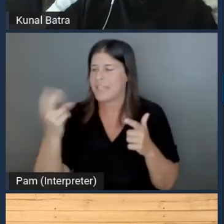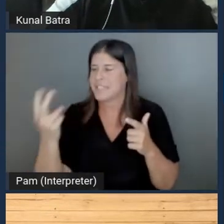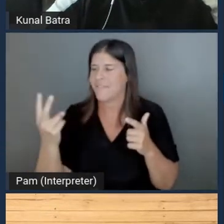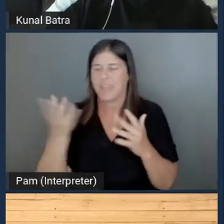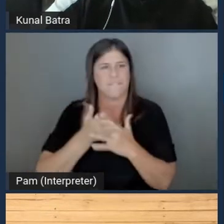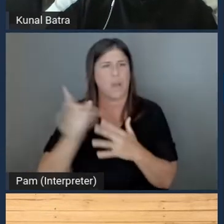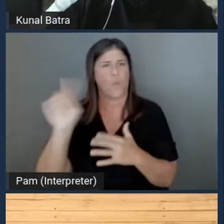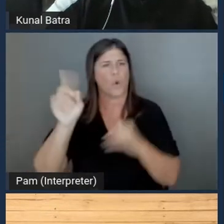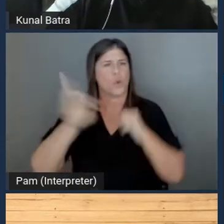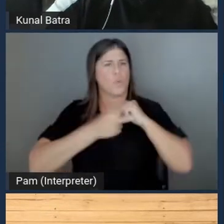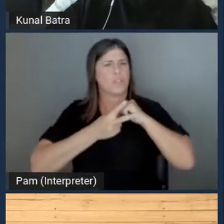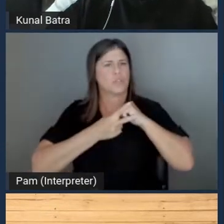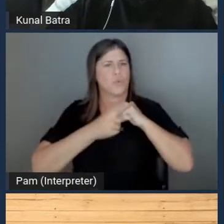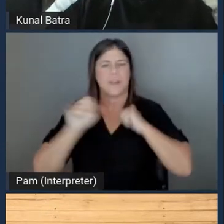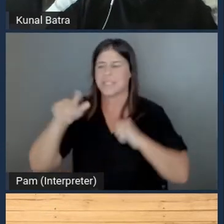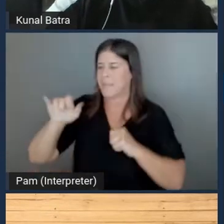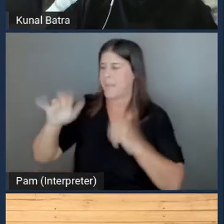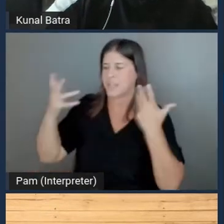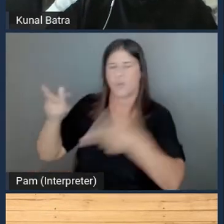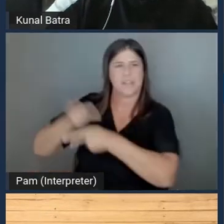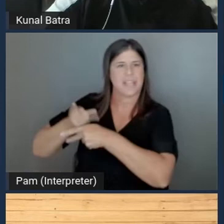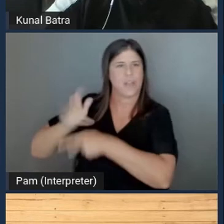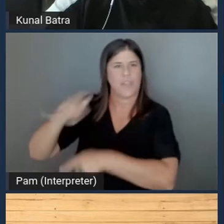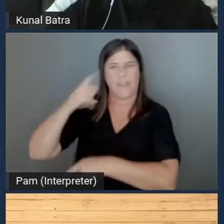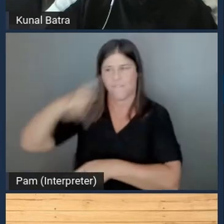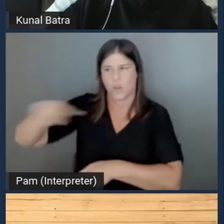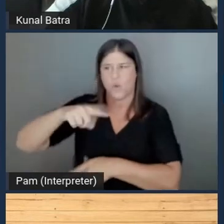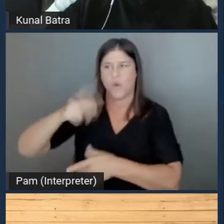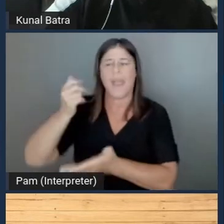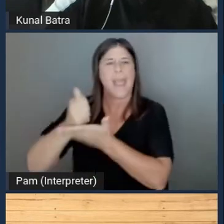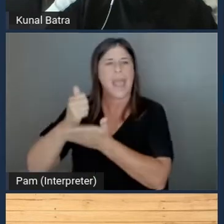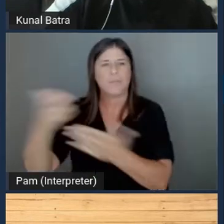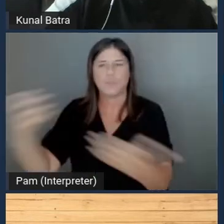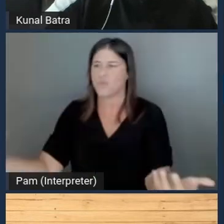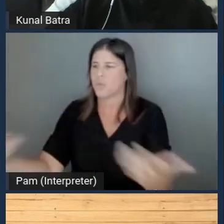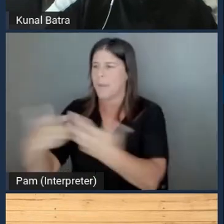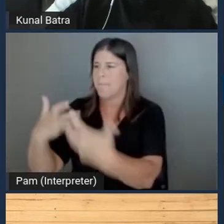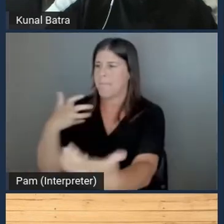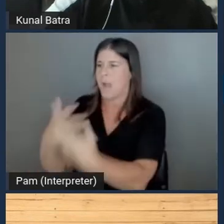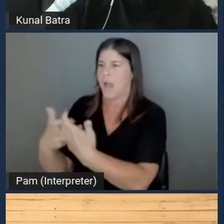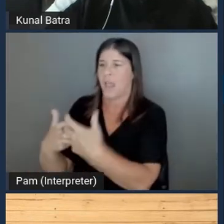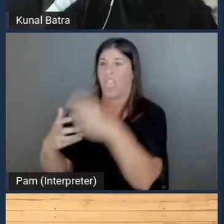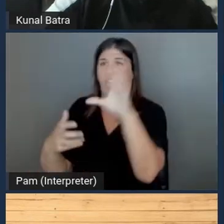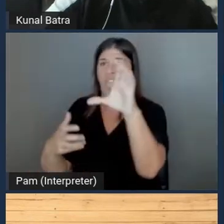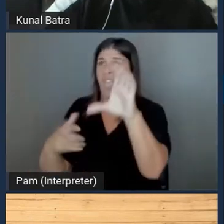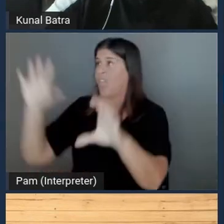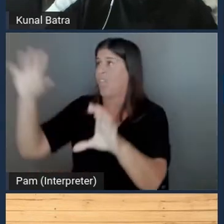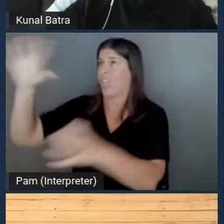So SPICE does that for them. So it helps you combine and mishmash data and bring it all in one store.